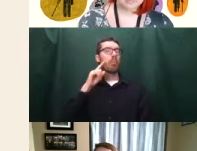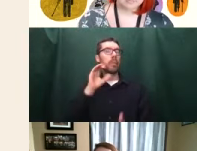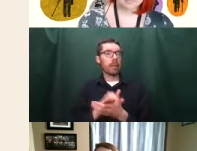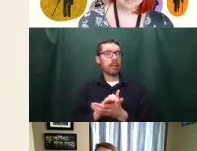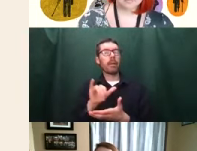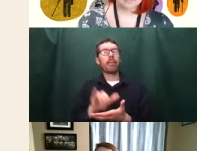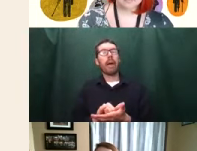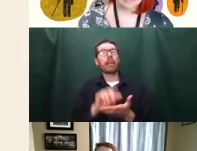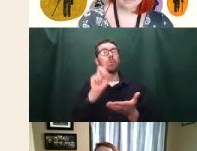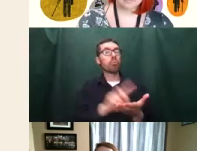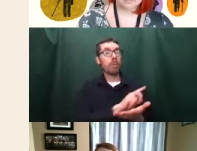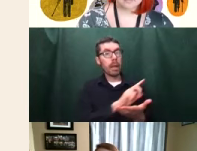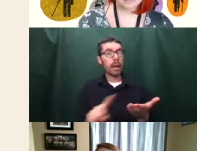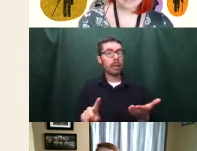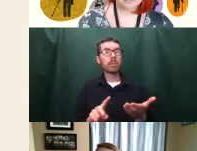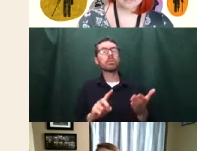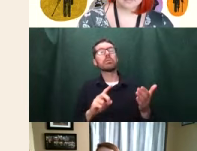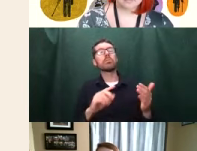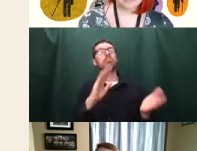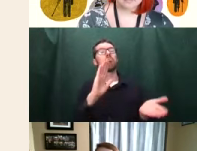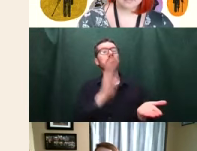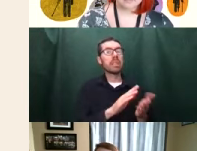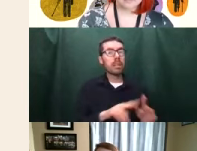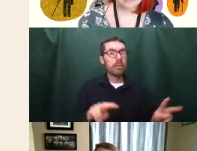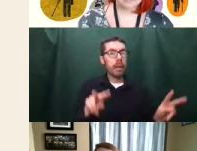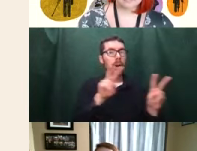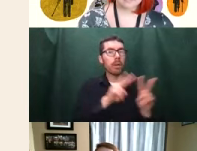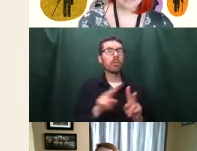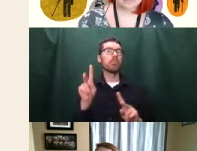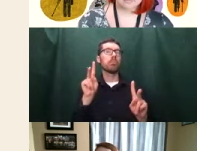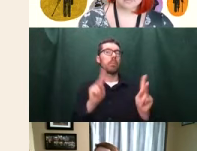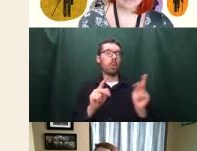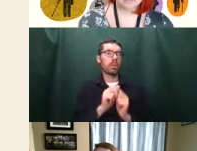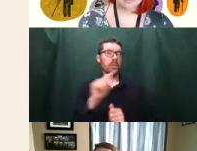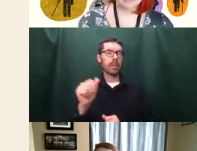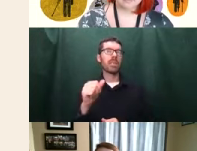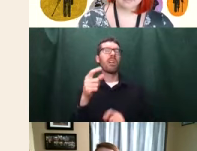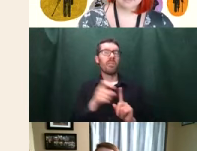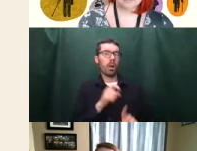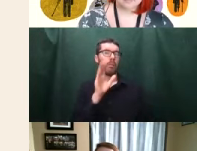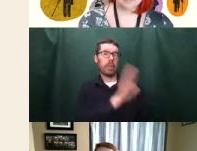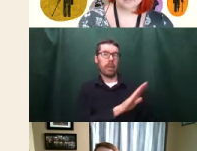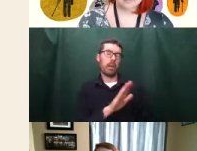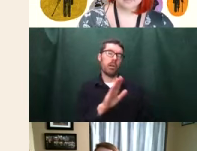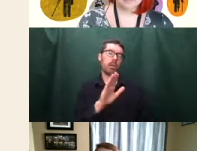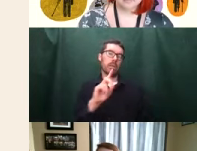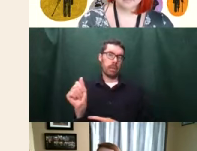disabled people solely because of their disability. Ableism is also a societal belief that being